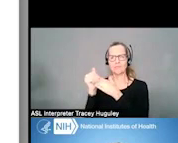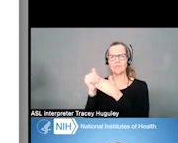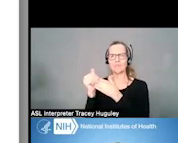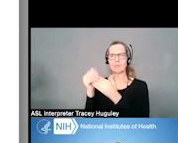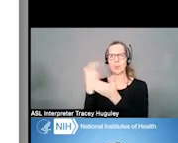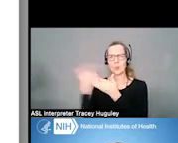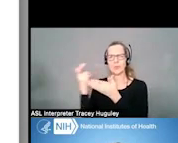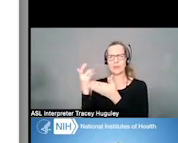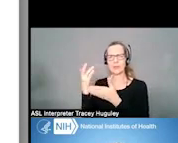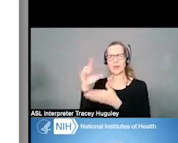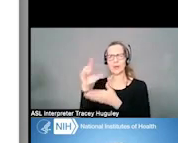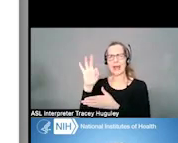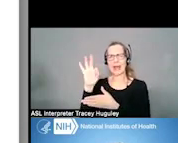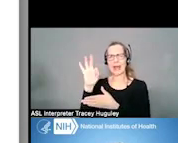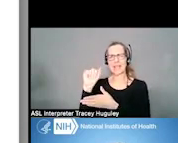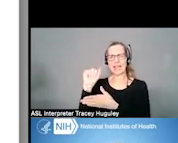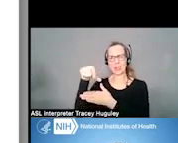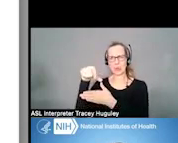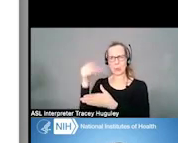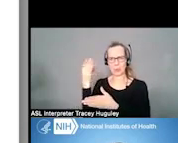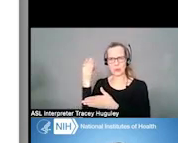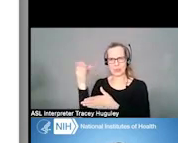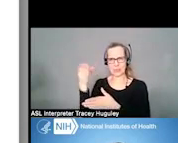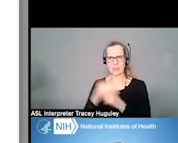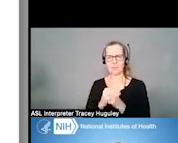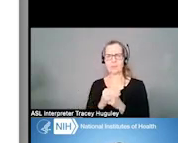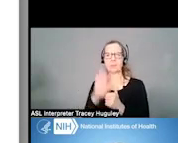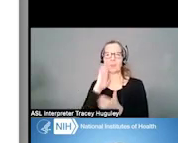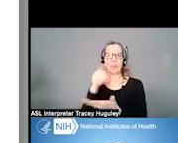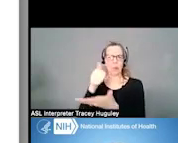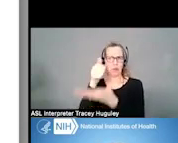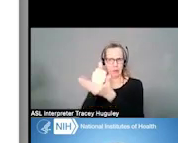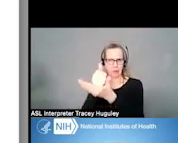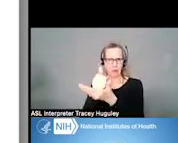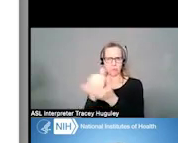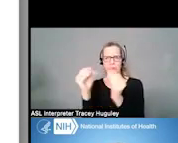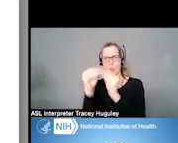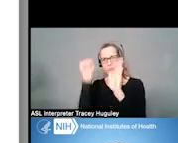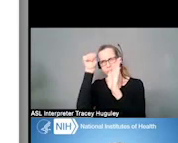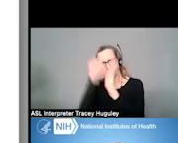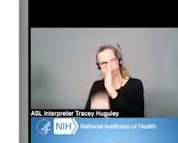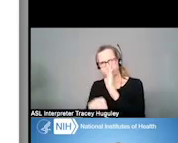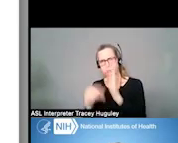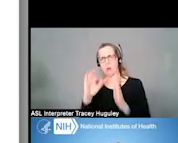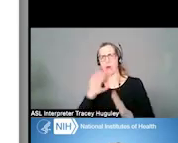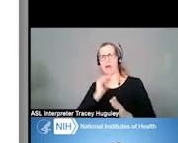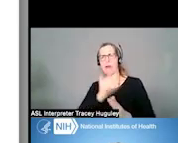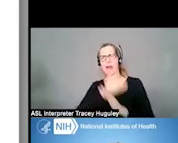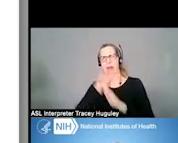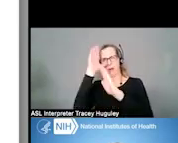and FAQs that will help further elaborate on expectations, providing a Data Management and Sharing Plan